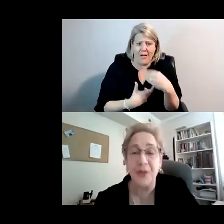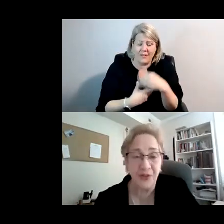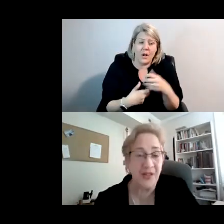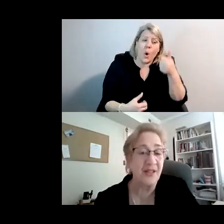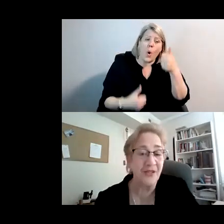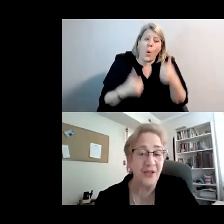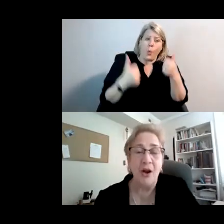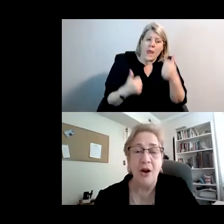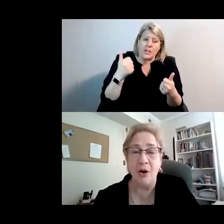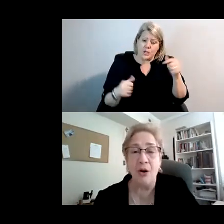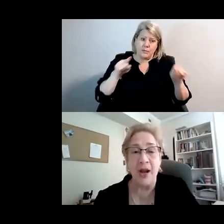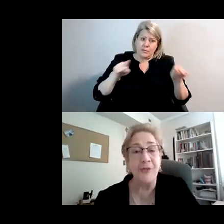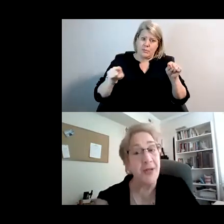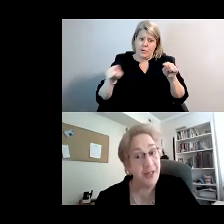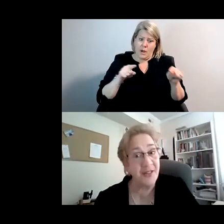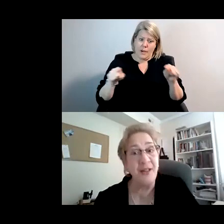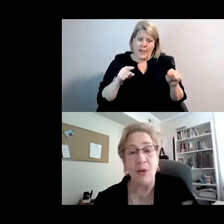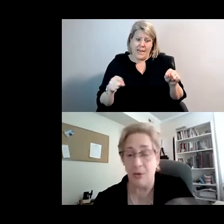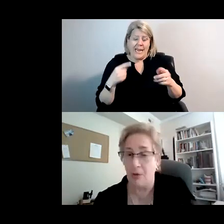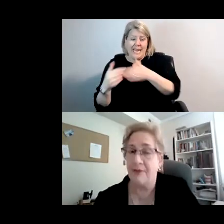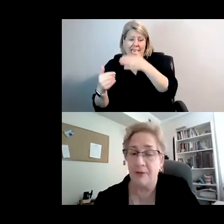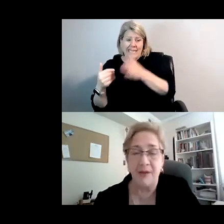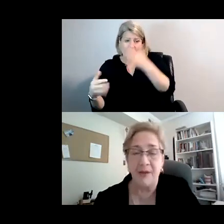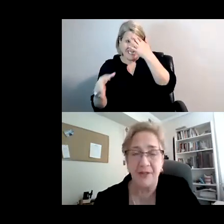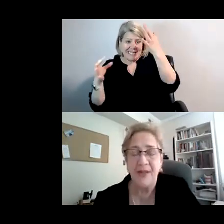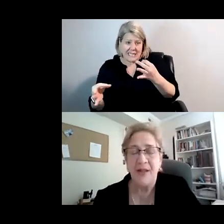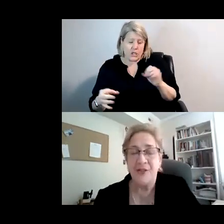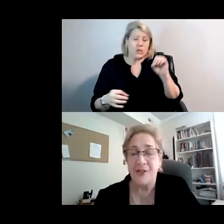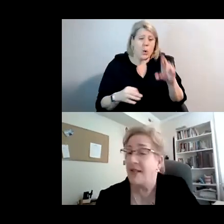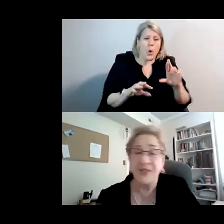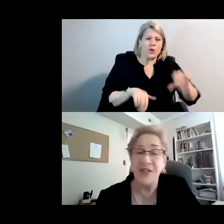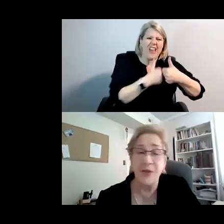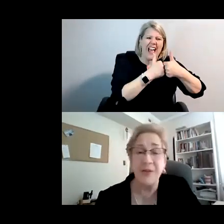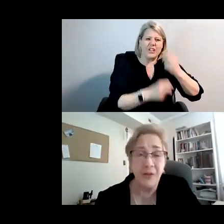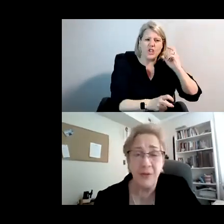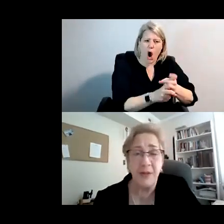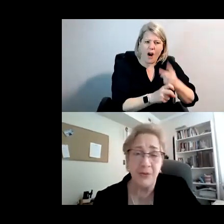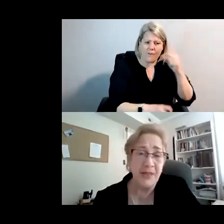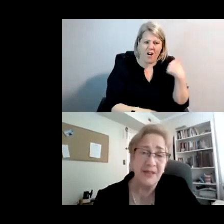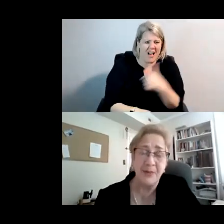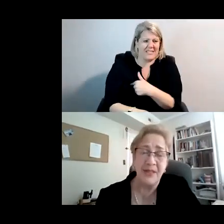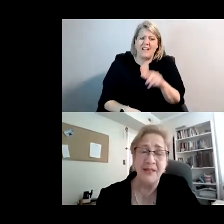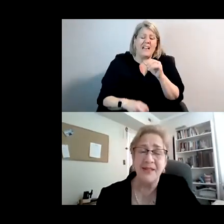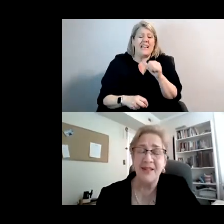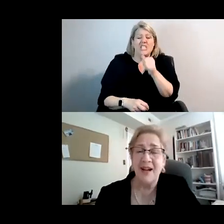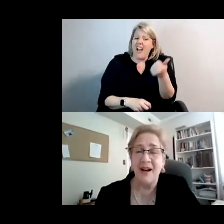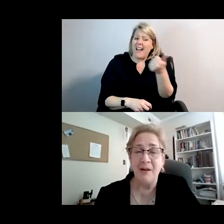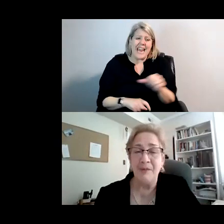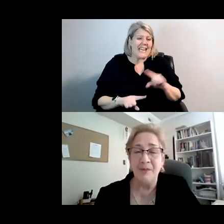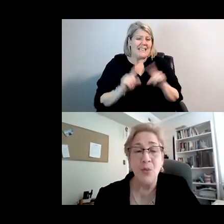of those things are either easy or hard for us. So it's no different for people with disabilities.